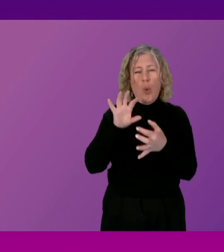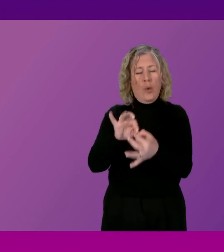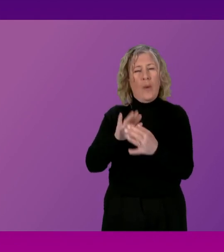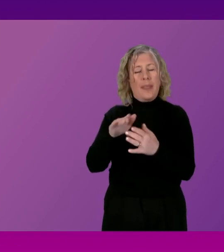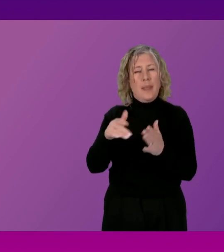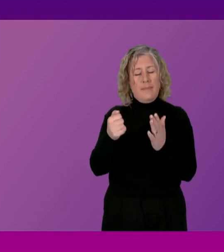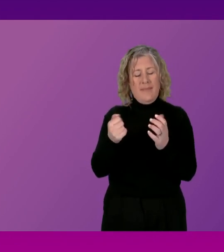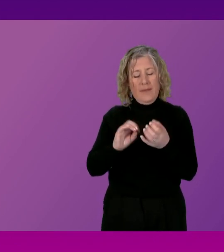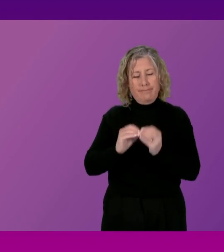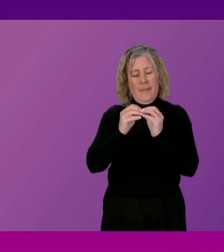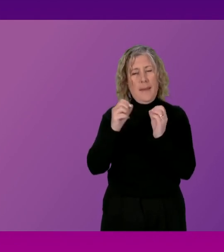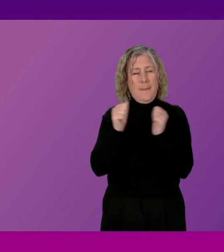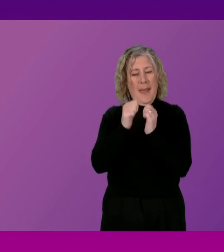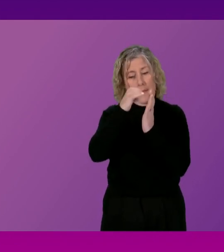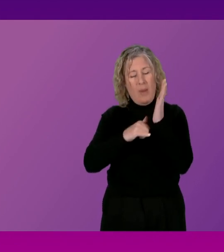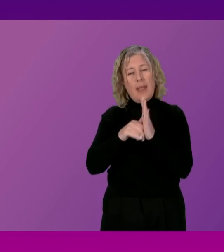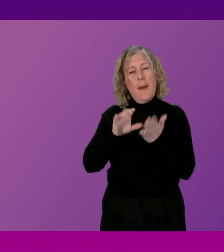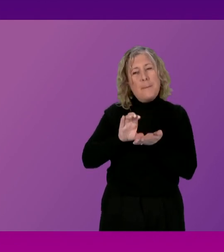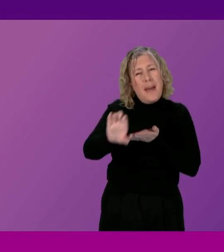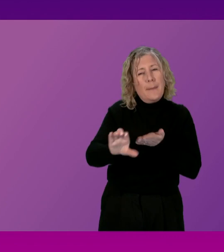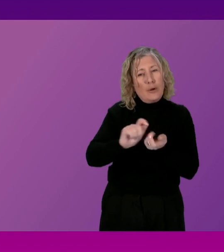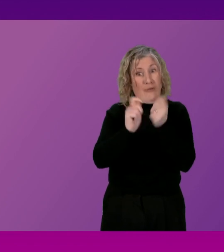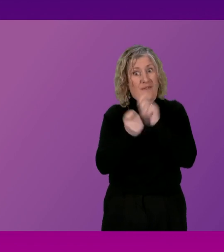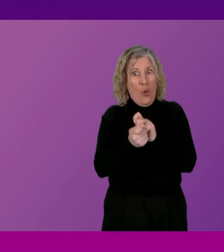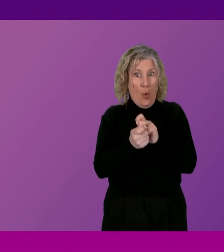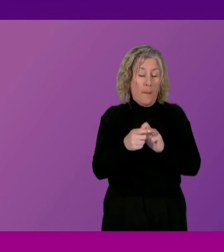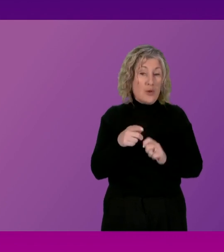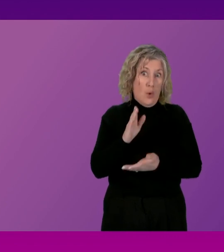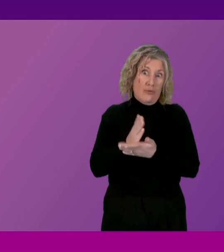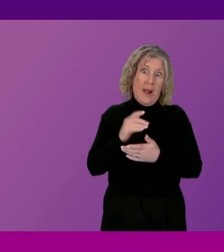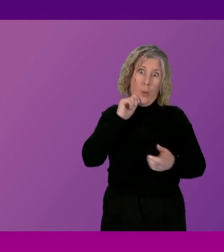That is the most significant change to NHS dentistry in a generation and it provides